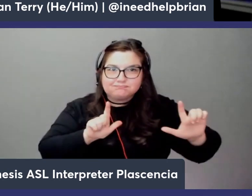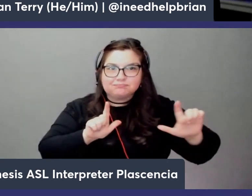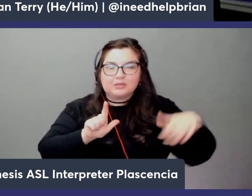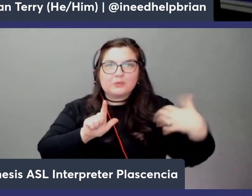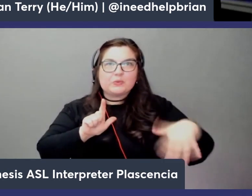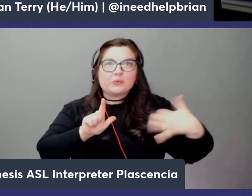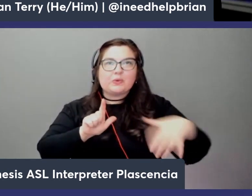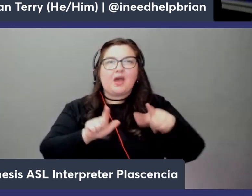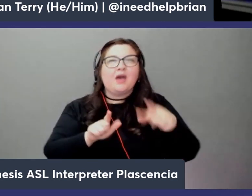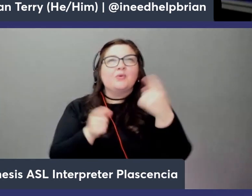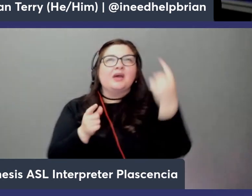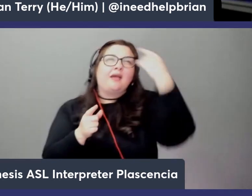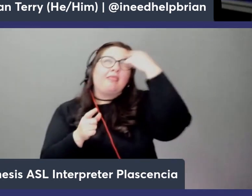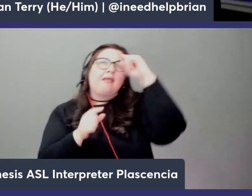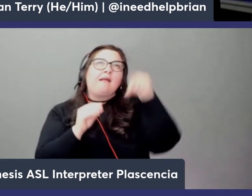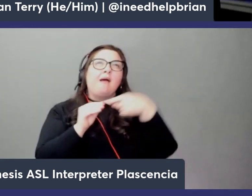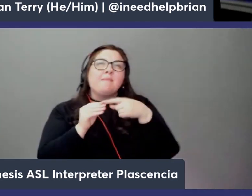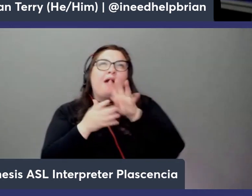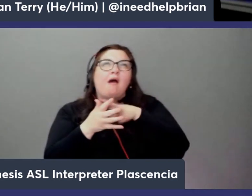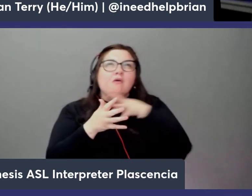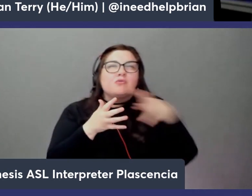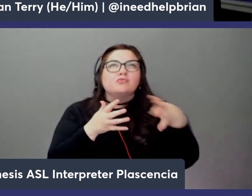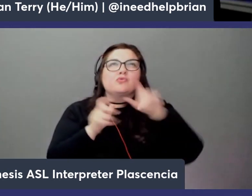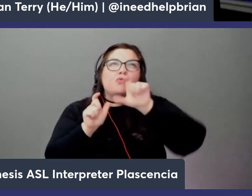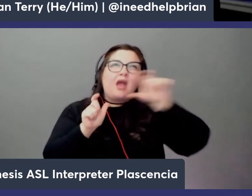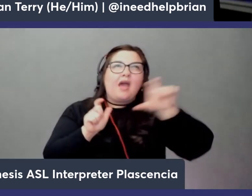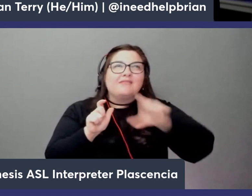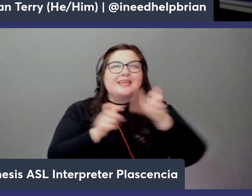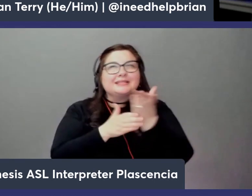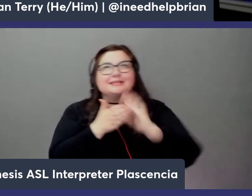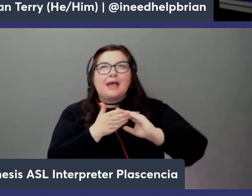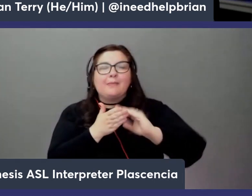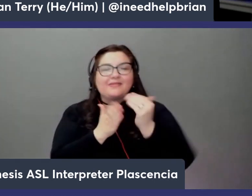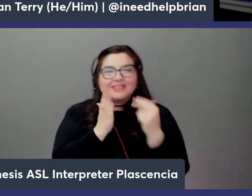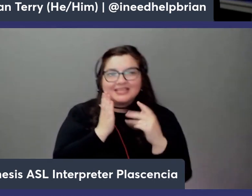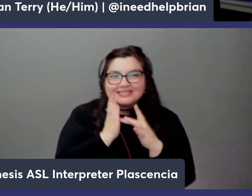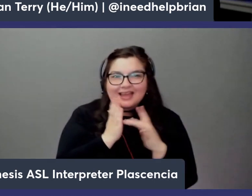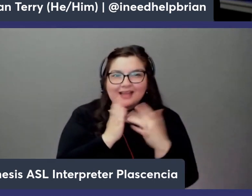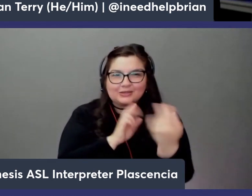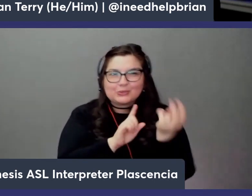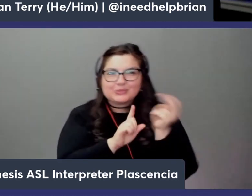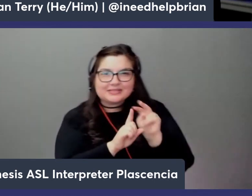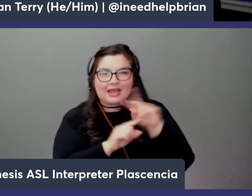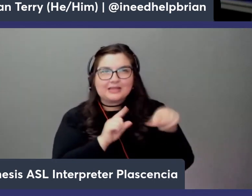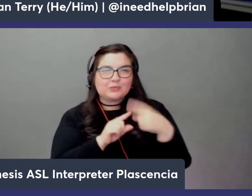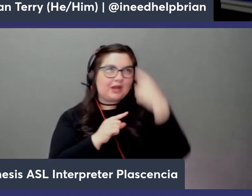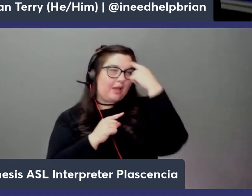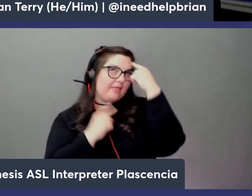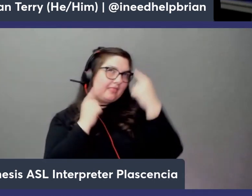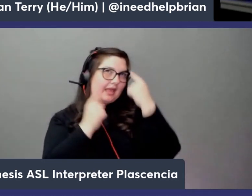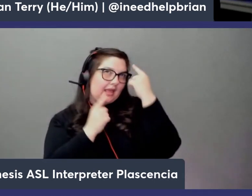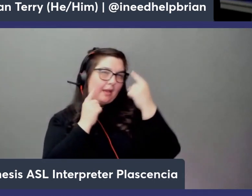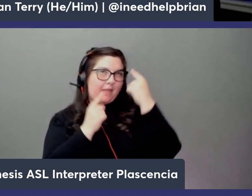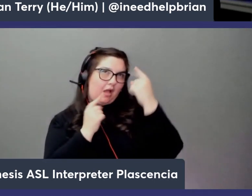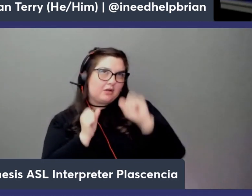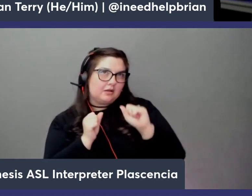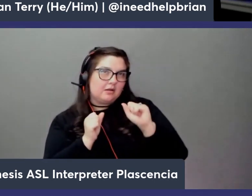When I think about graphs, those are some of the technical sides that I look at and I think about it. But then there's the entire part of